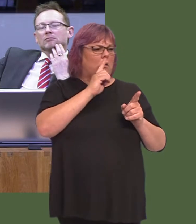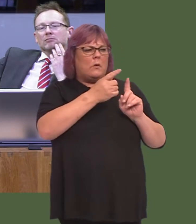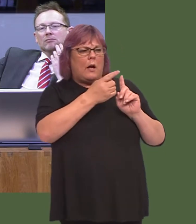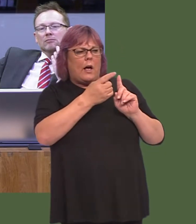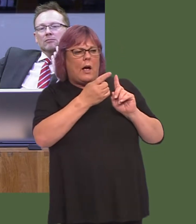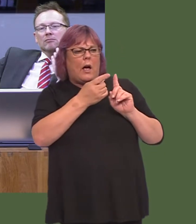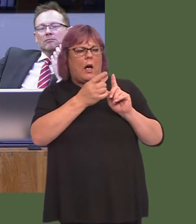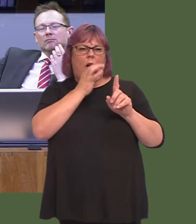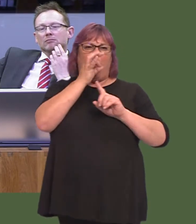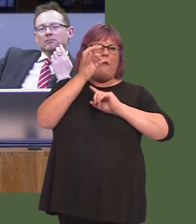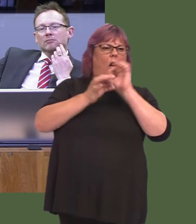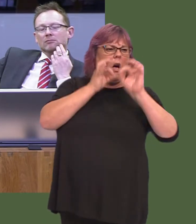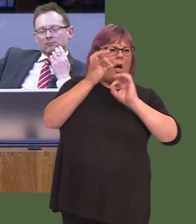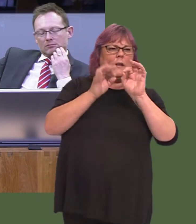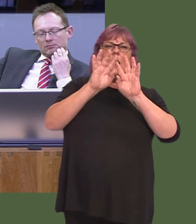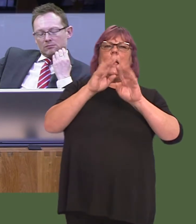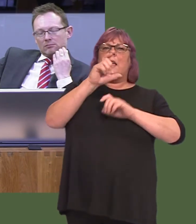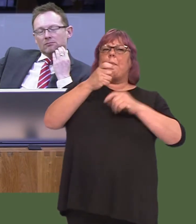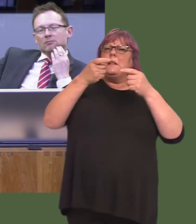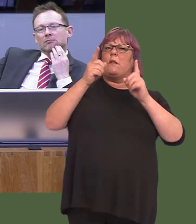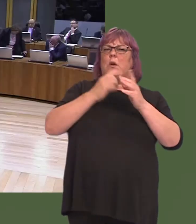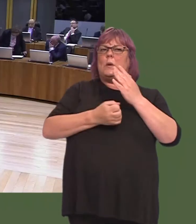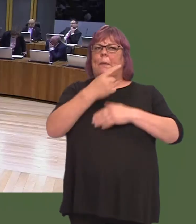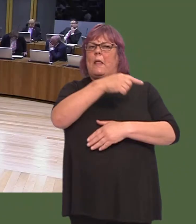crystal-clear answers on this matter from the Cabinet Secretary for health.